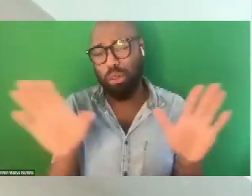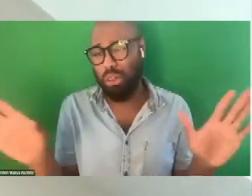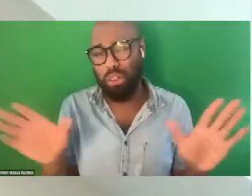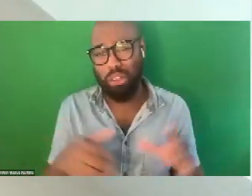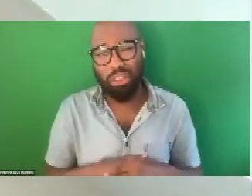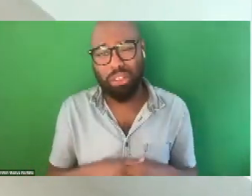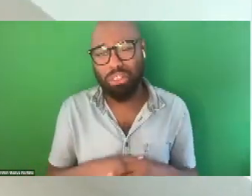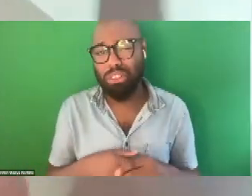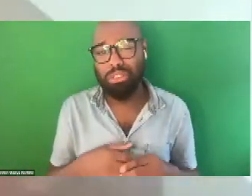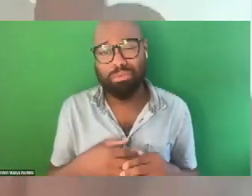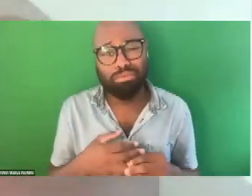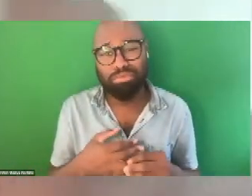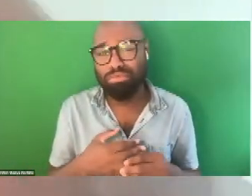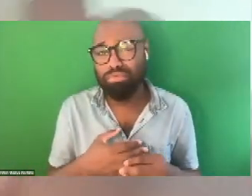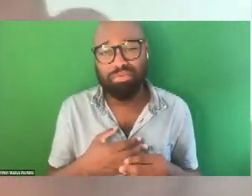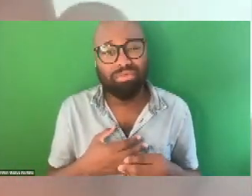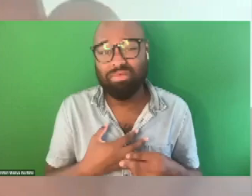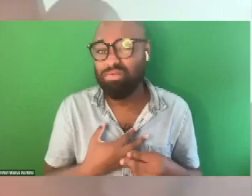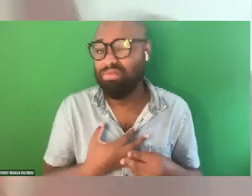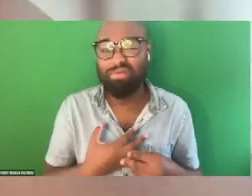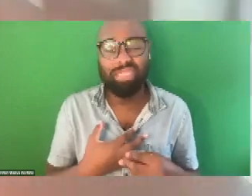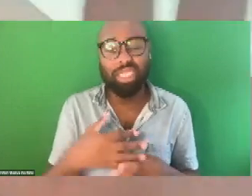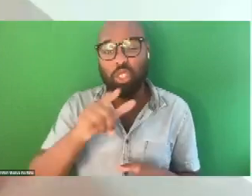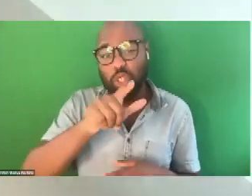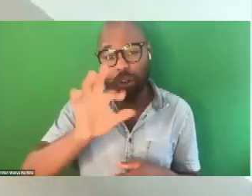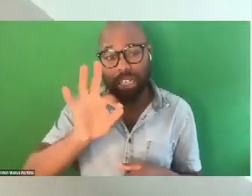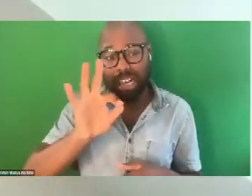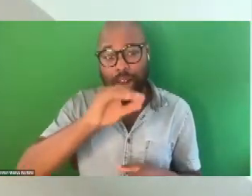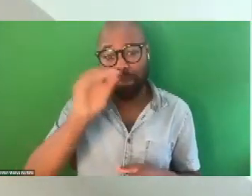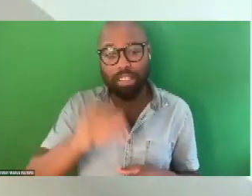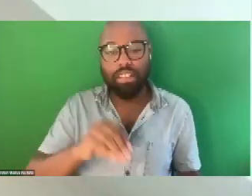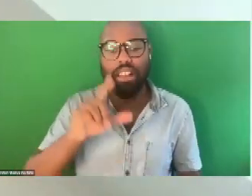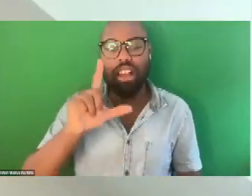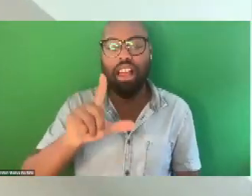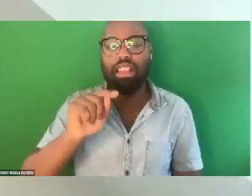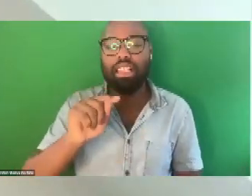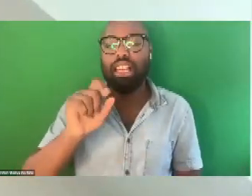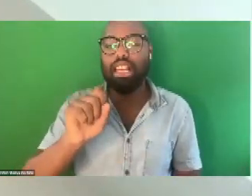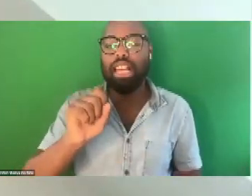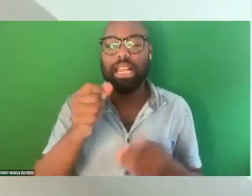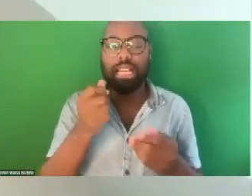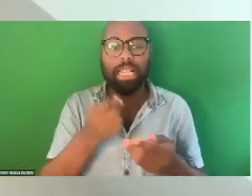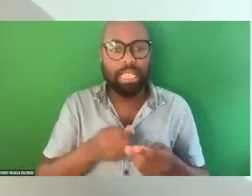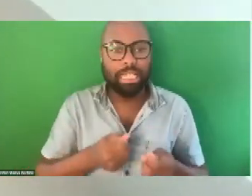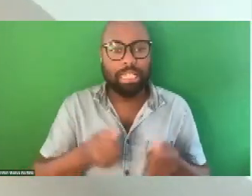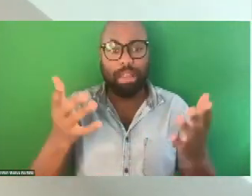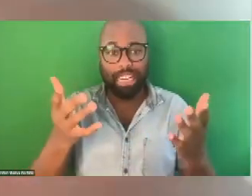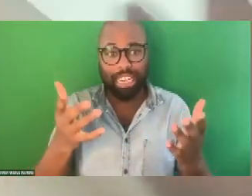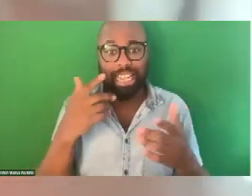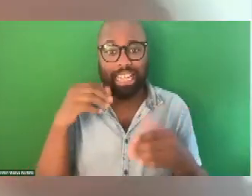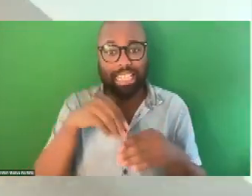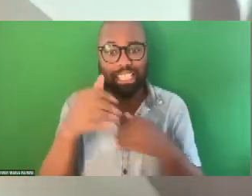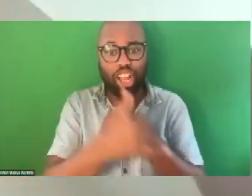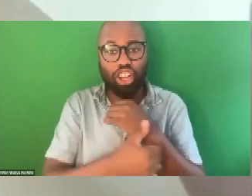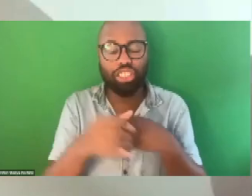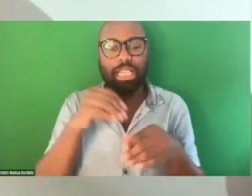At this stage, 29% of LTSS spending in this country is in managed care and we have almost no visibility